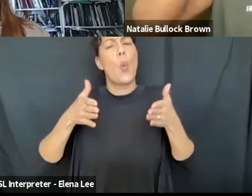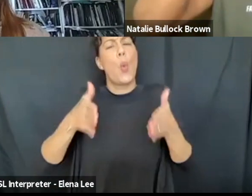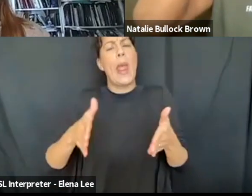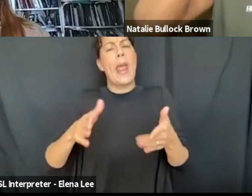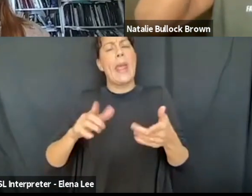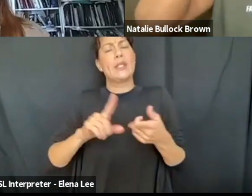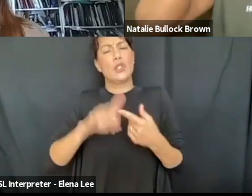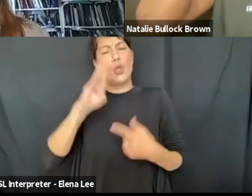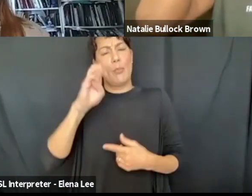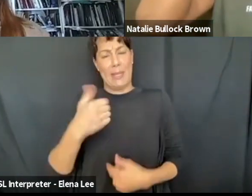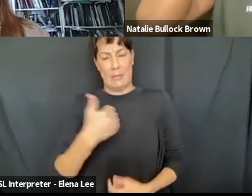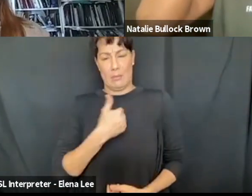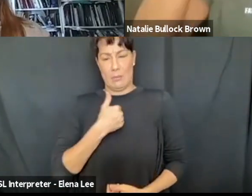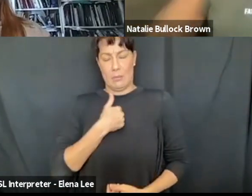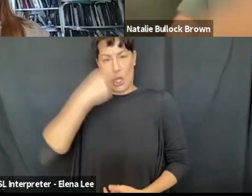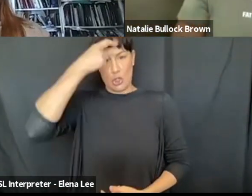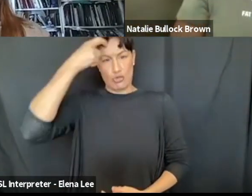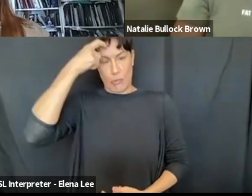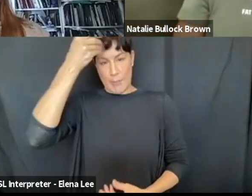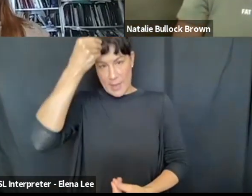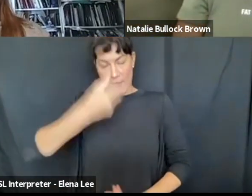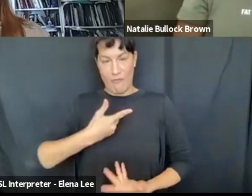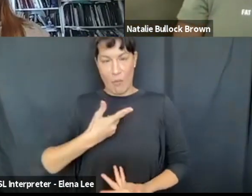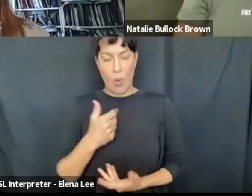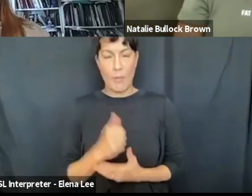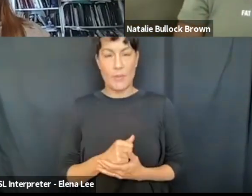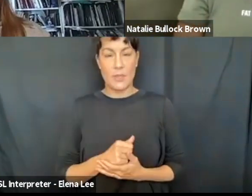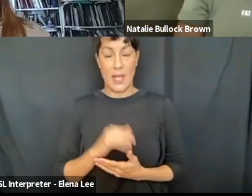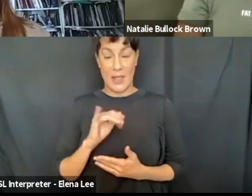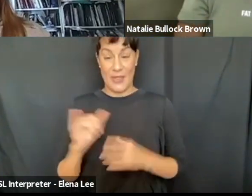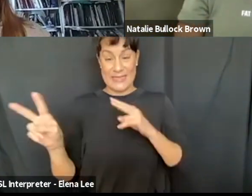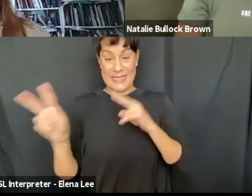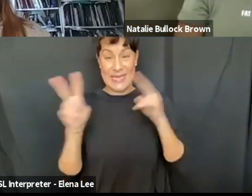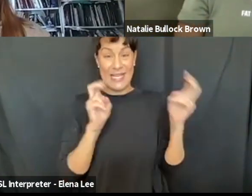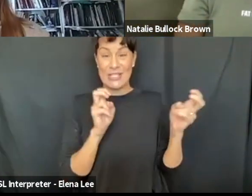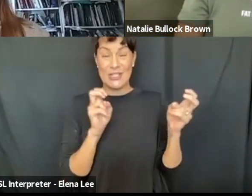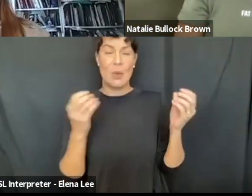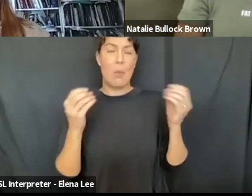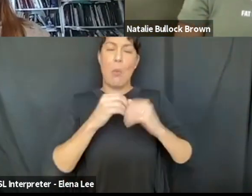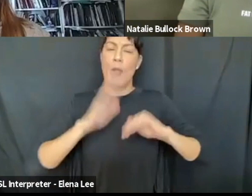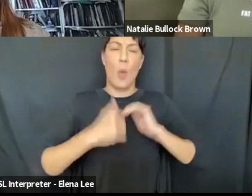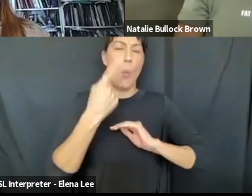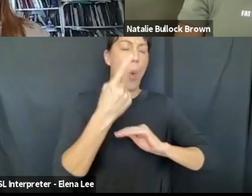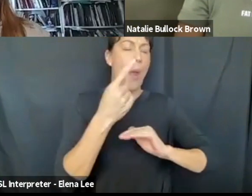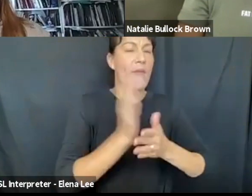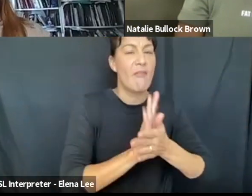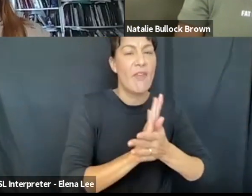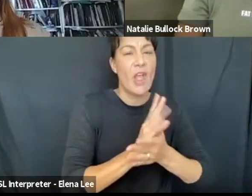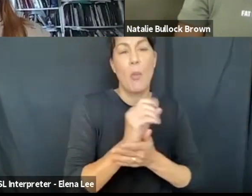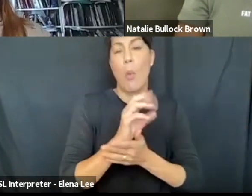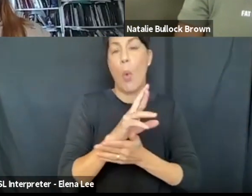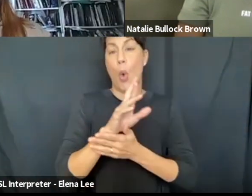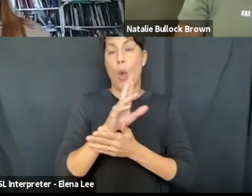Because clearly this issue goes way beyond one film or even the region that you're talking about.